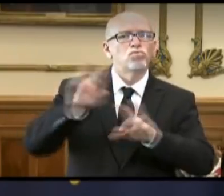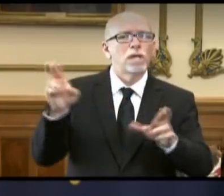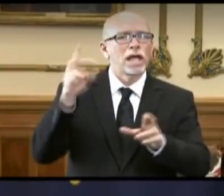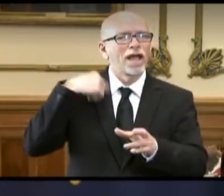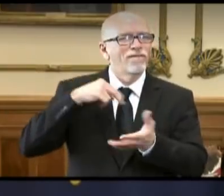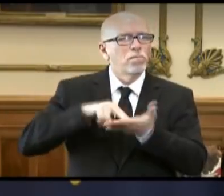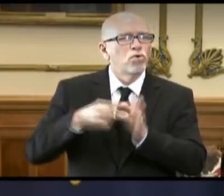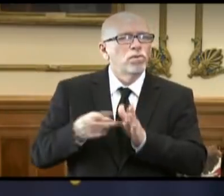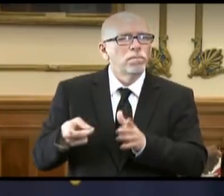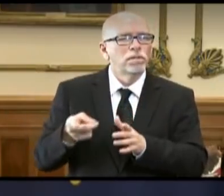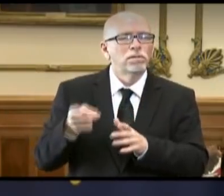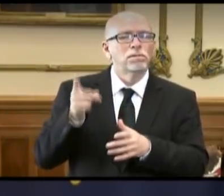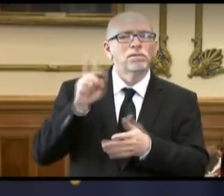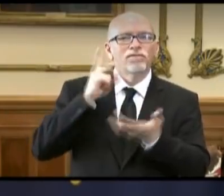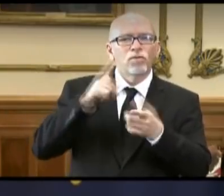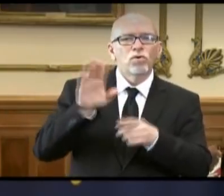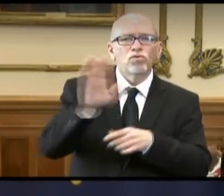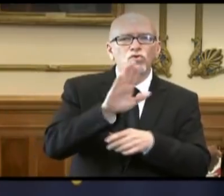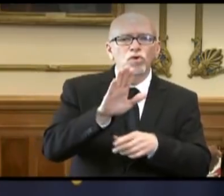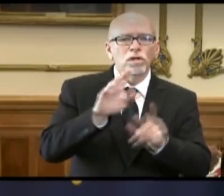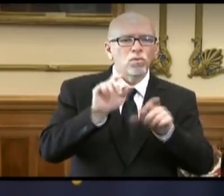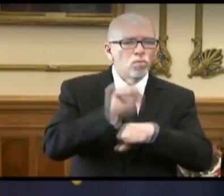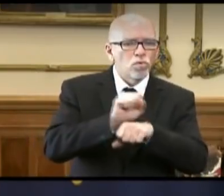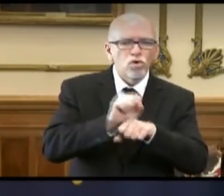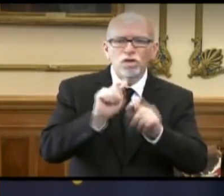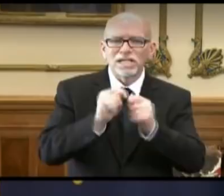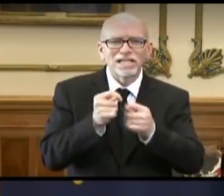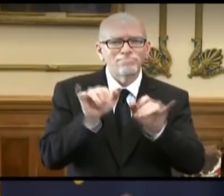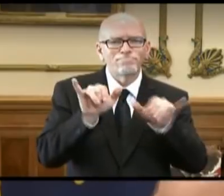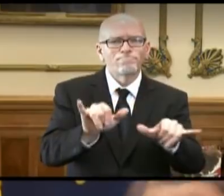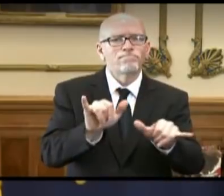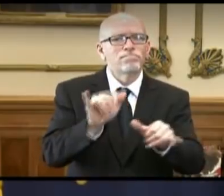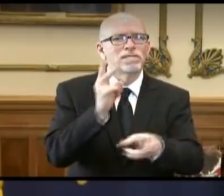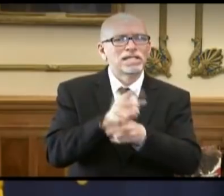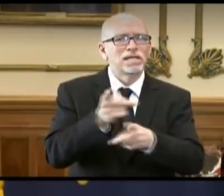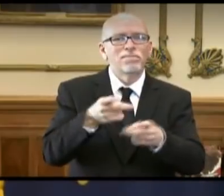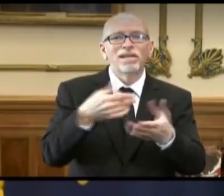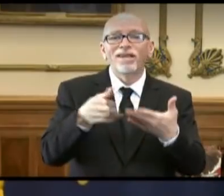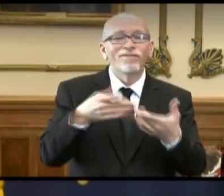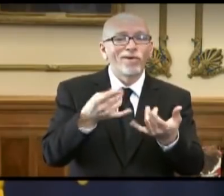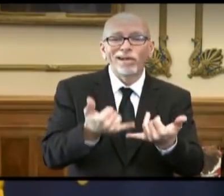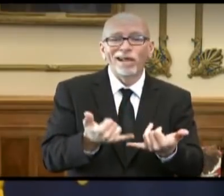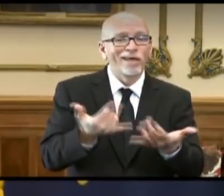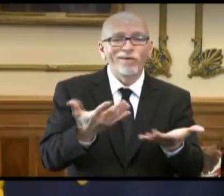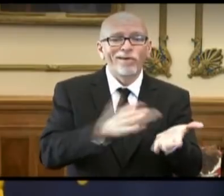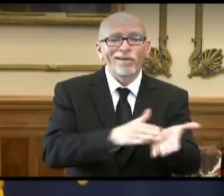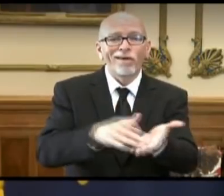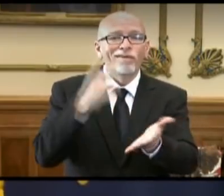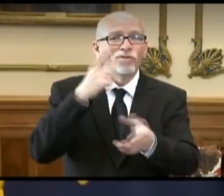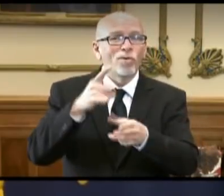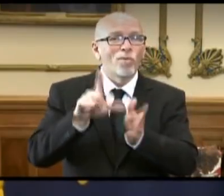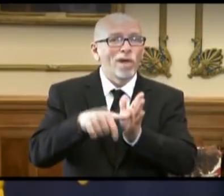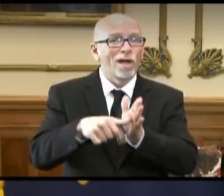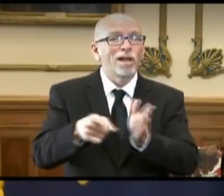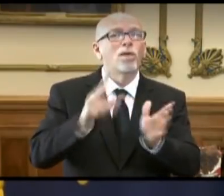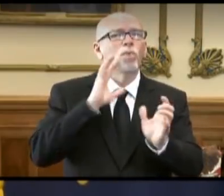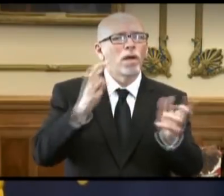YOU DON'T HAVE TO RECRUIT NEW TALENTS AND TEACH THEM. THEY ALREADY KNOW. THIS FUNDING IS THERE FOR A REASON. IF IS TO HAVE YOUR TEAM IN PLACE